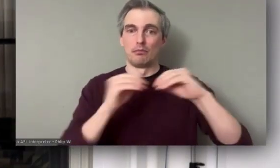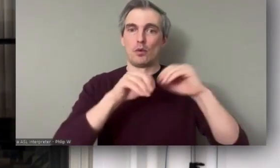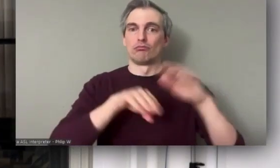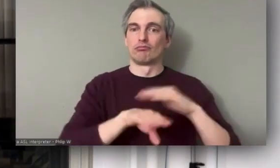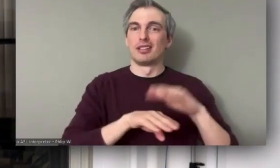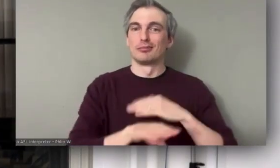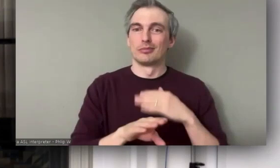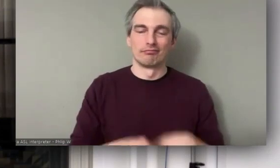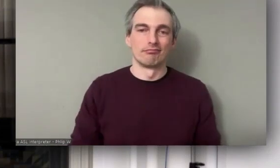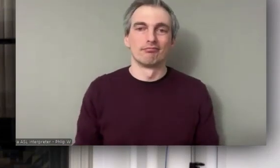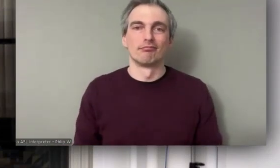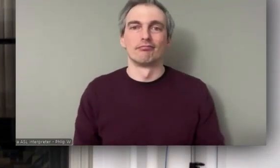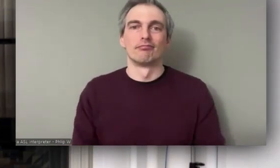We have time for one more question.